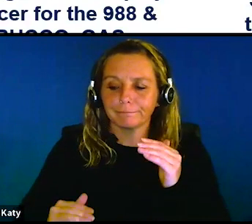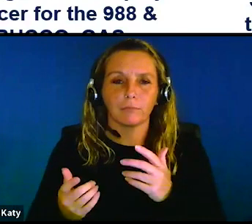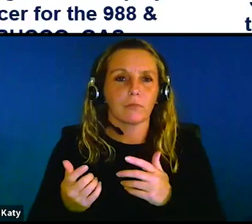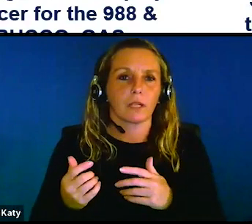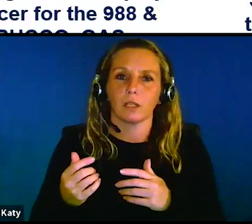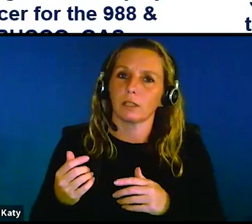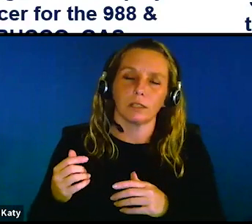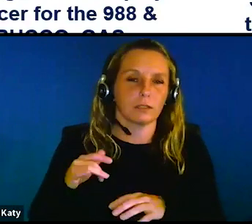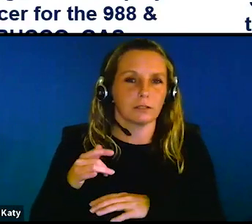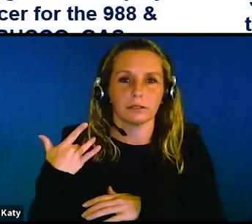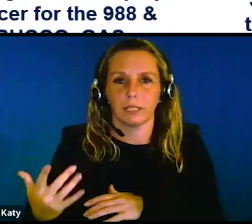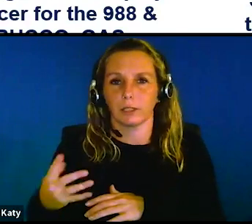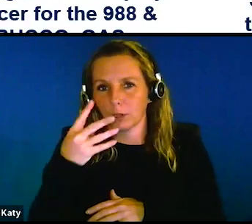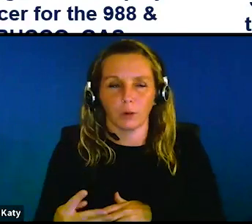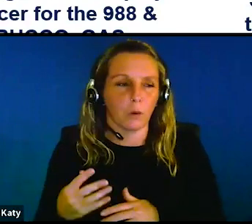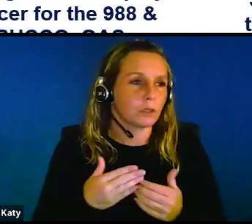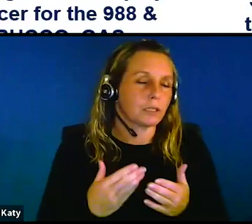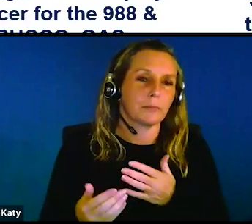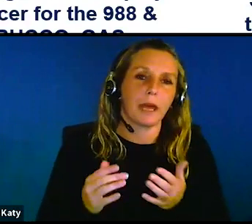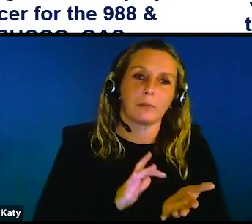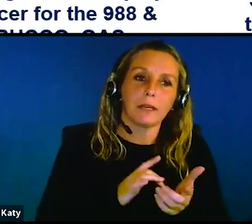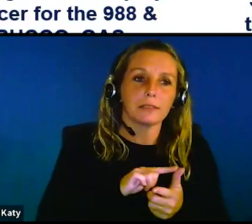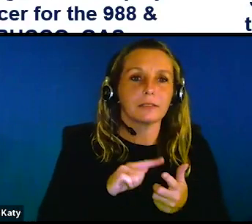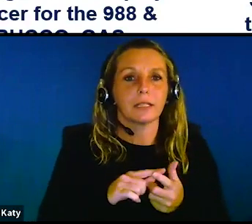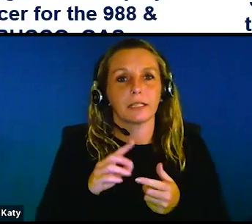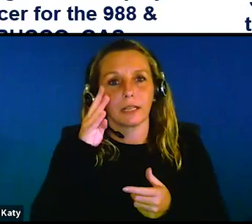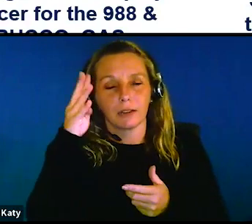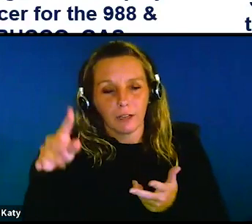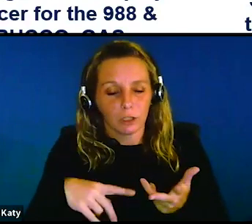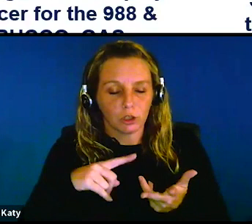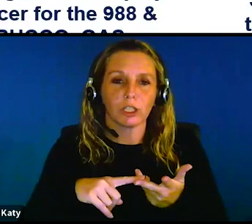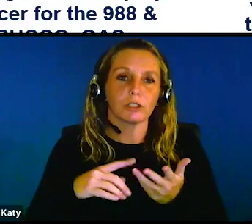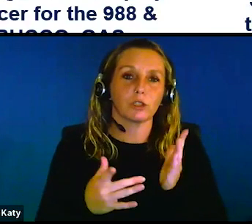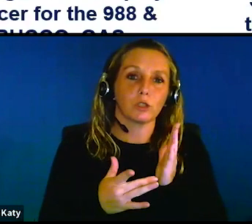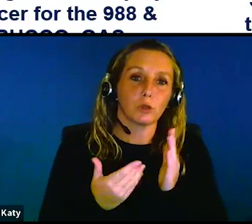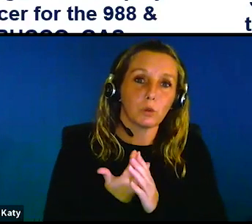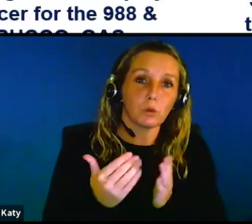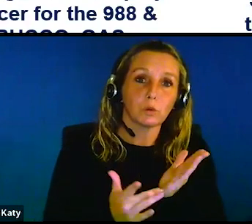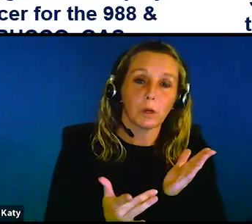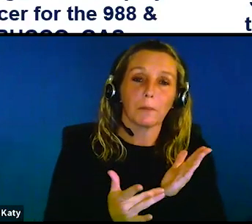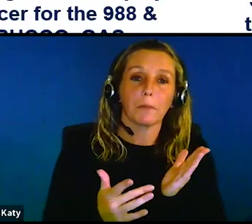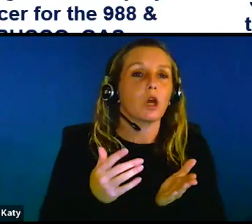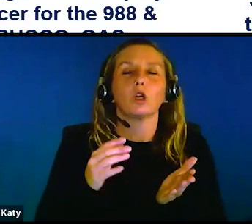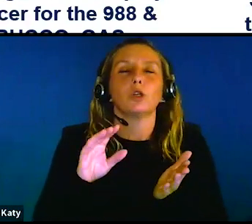cutting edge interventions, innovations in treatment. It often takes a significant amount of time